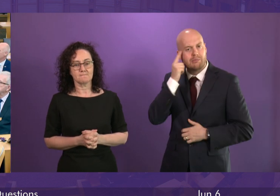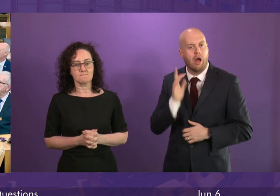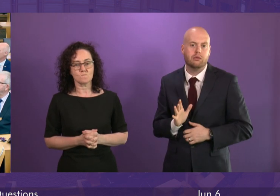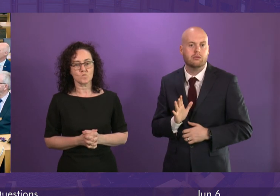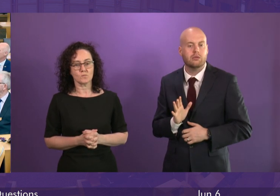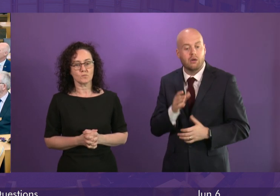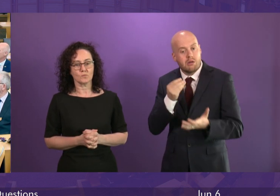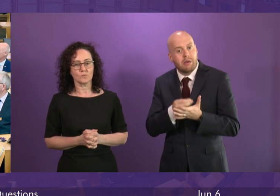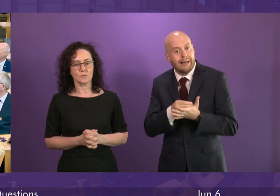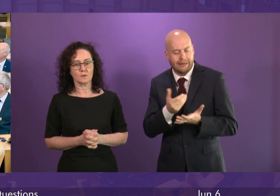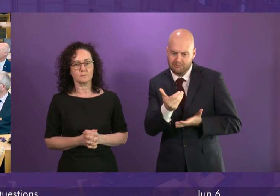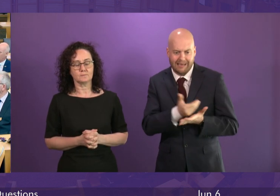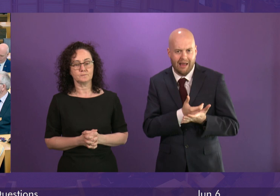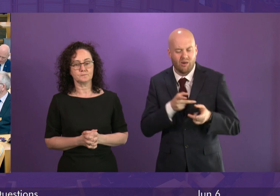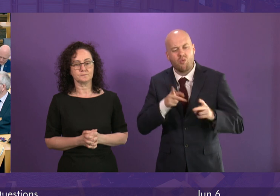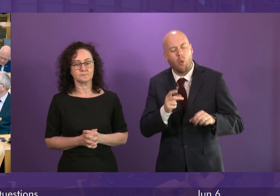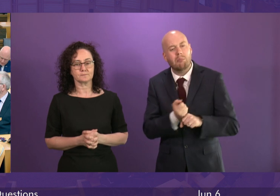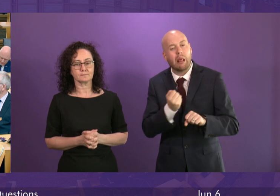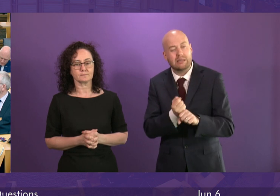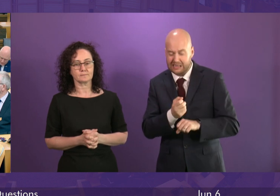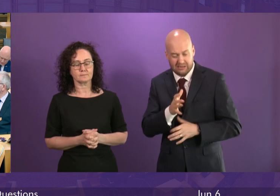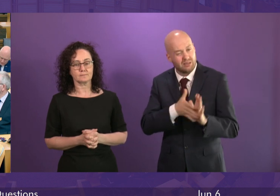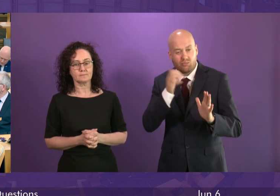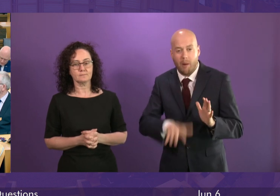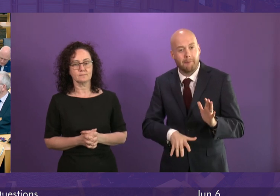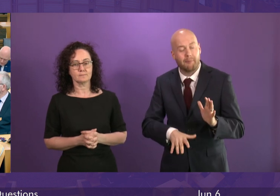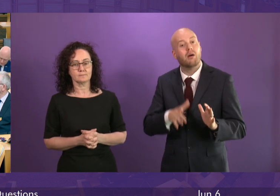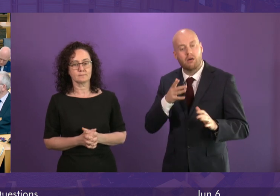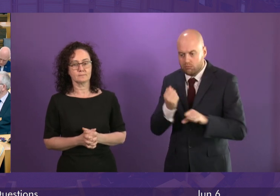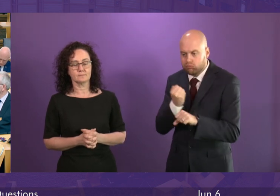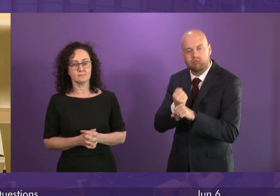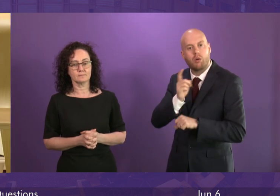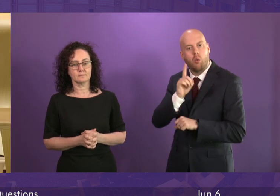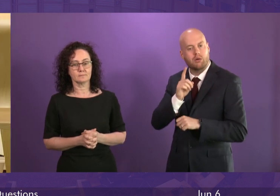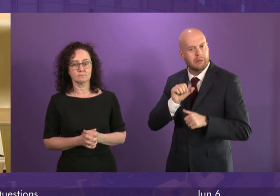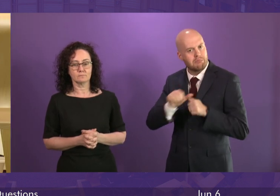from road building to investment in a modern, affordable and efficient rail network. The